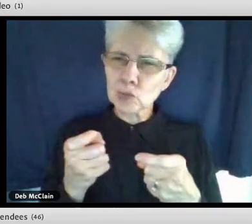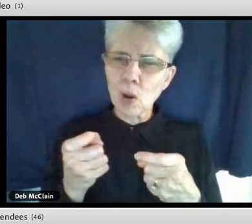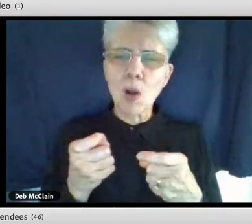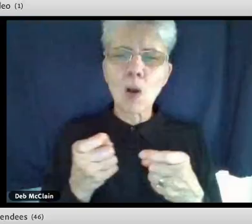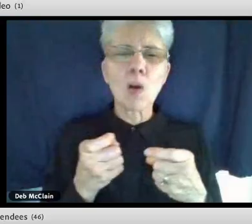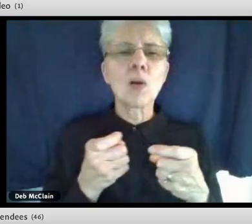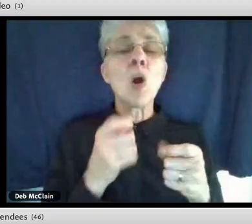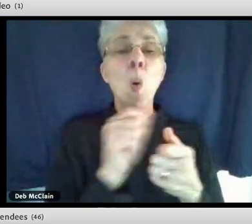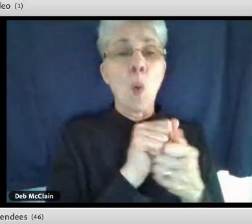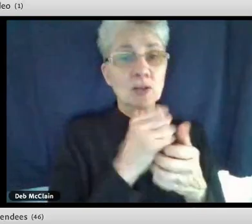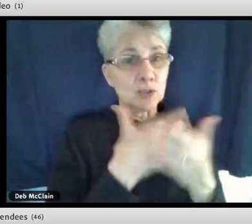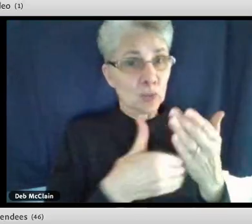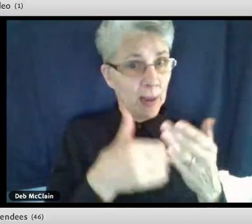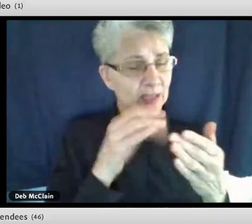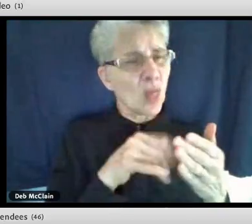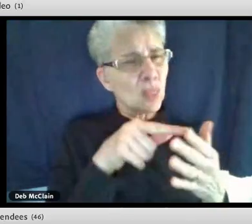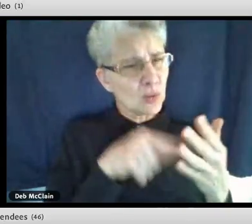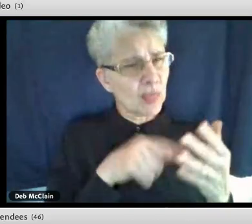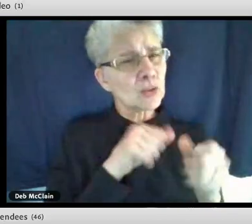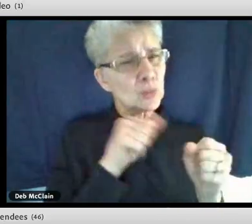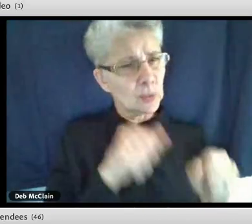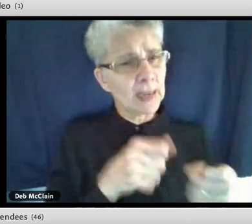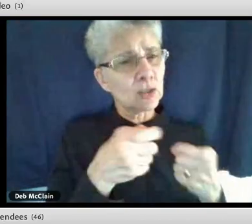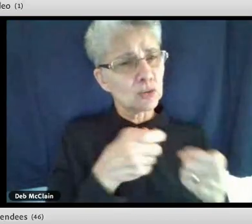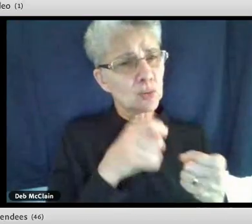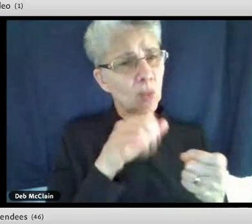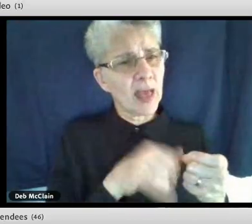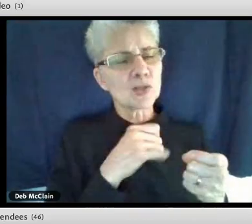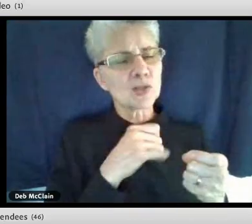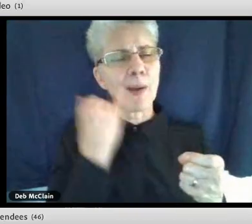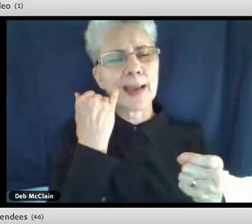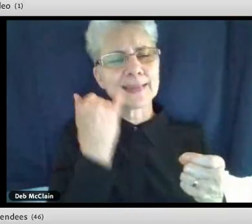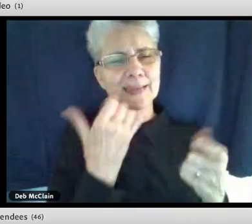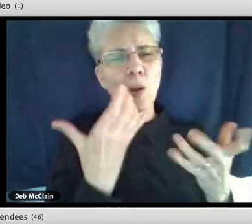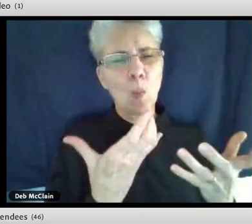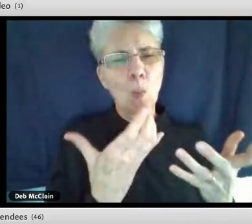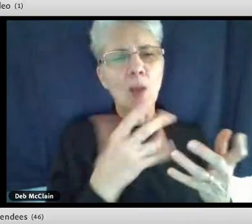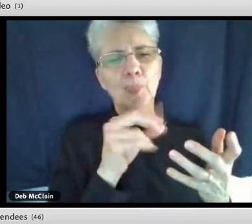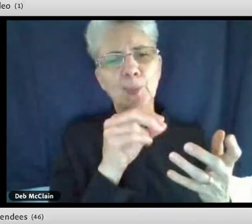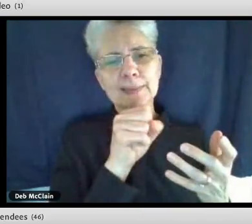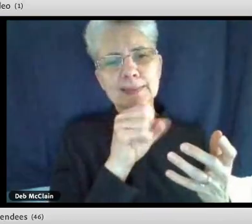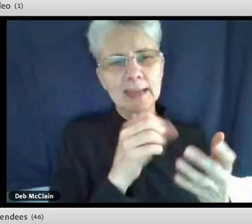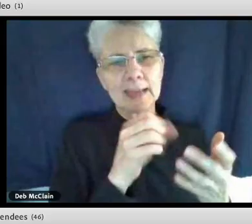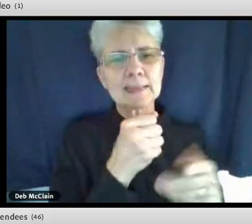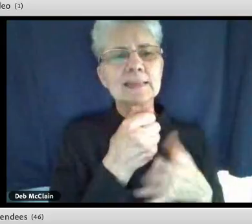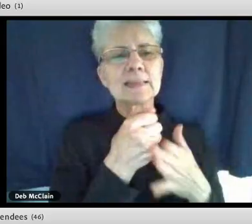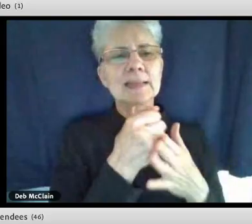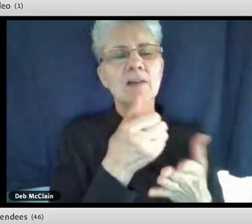Those are all things you can control. So the idea is 30 seconds self-help from somebody who is not a therapist,